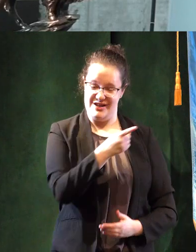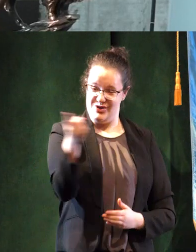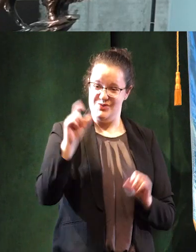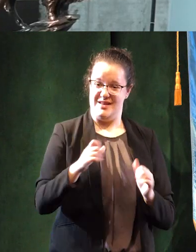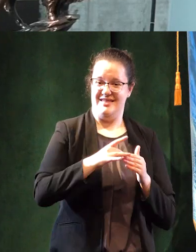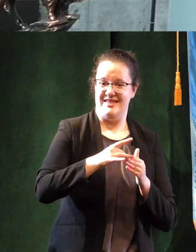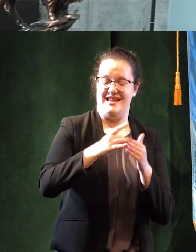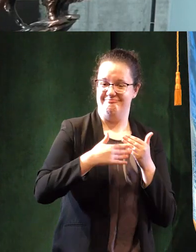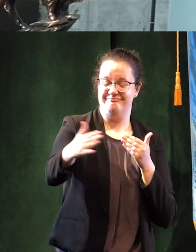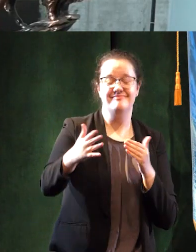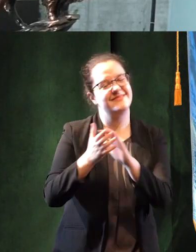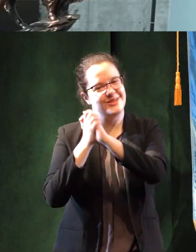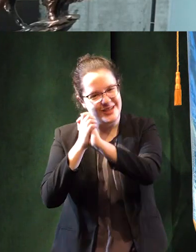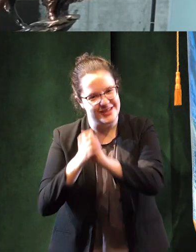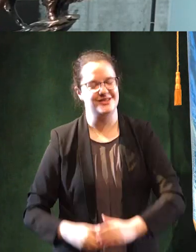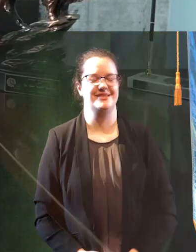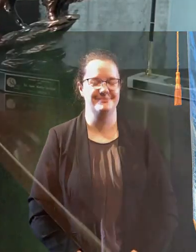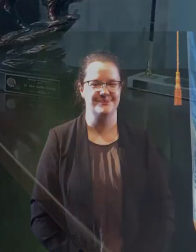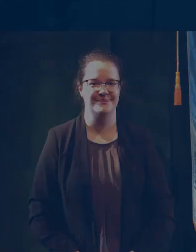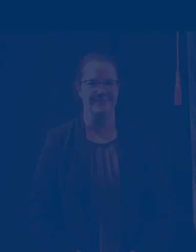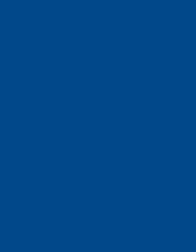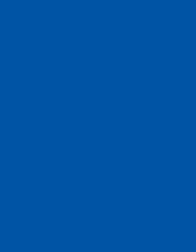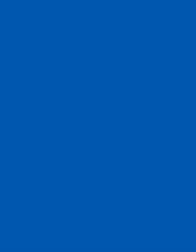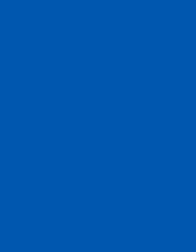lead the way congratulations